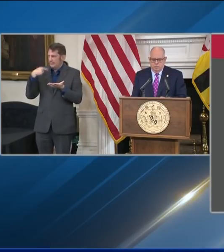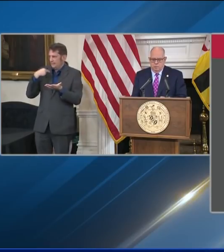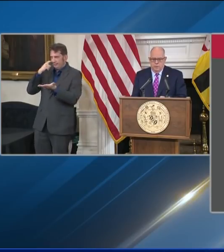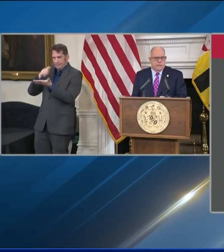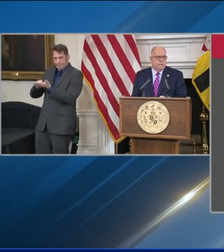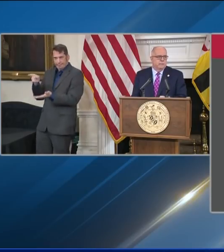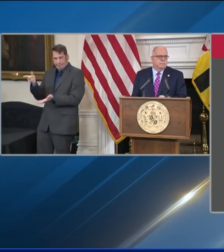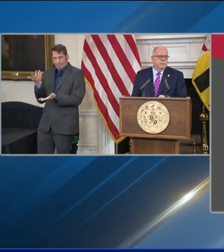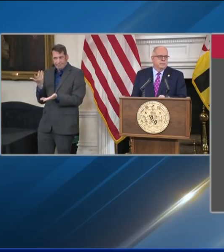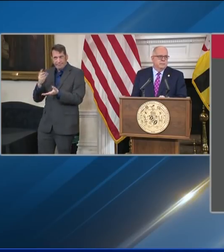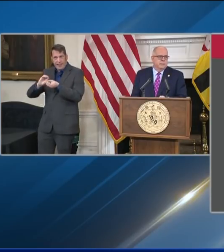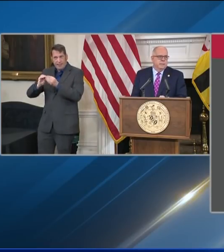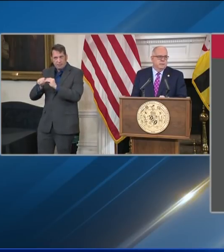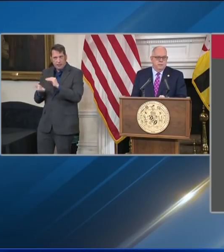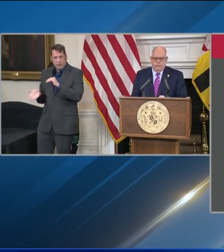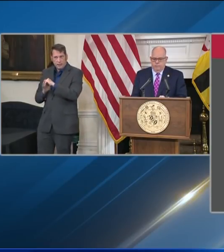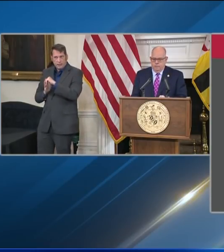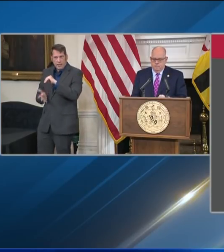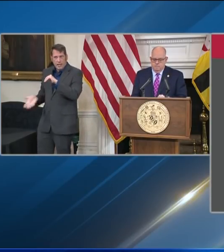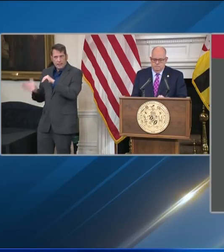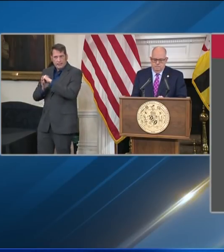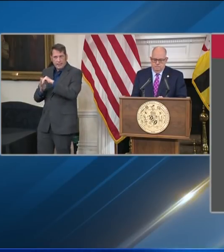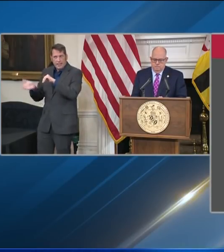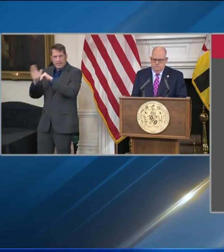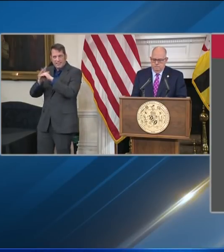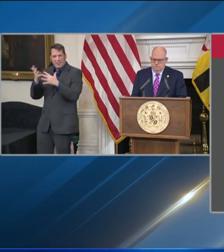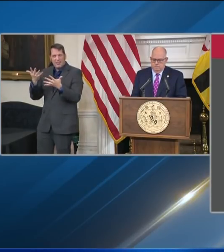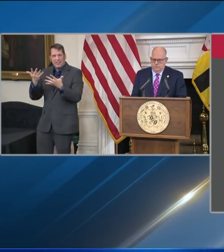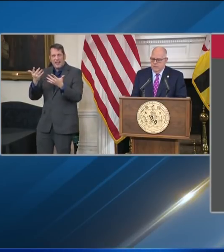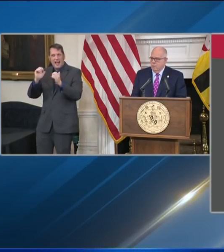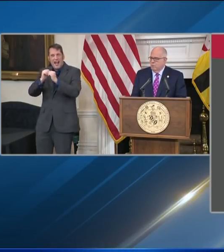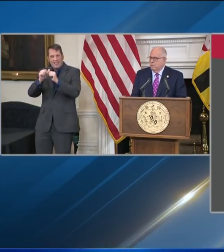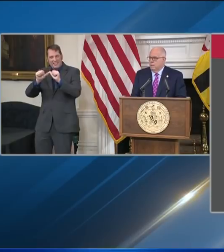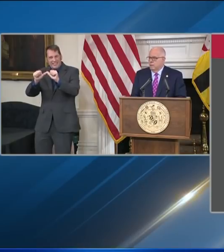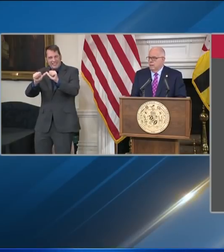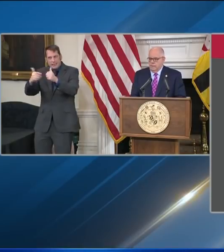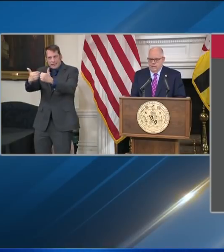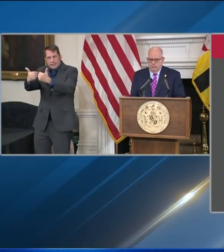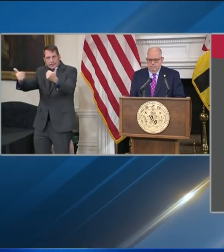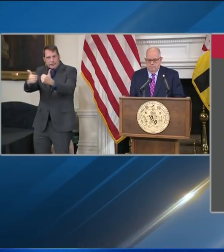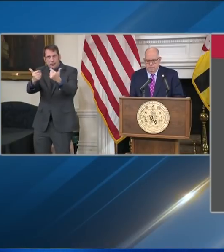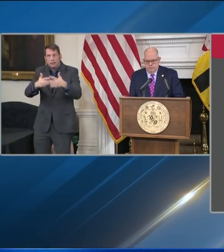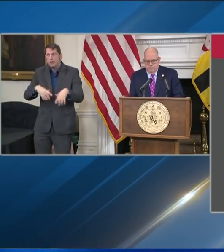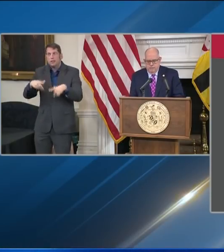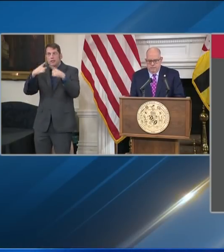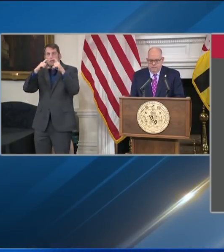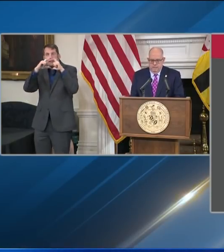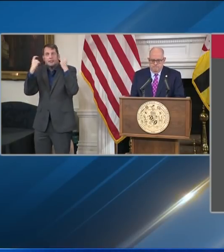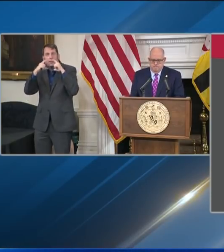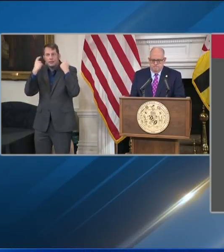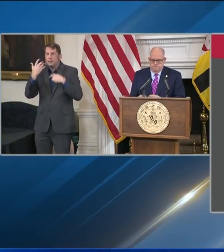BASED ON INCREASING REPORTS THAT COMPLIANCE WITH PUBLIC HEALTH PROTOCOLS DROPS DRAMATICALLY LATER IN THE EVENING.